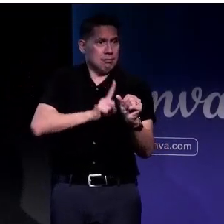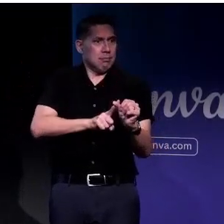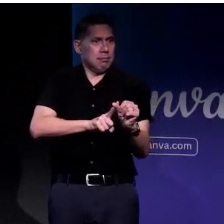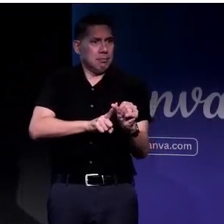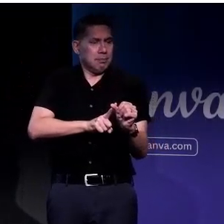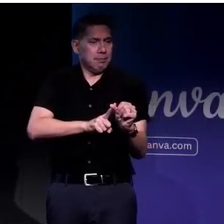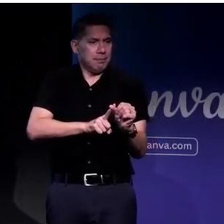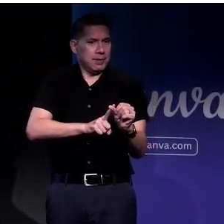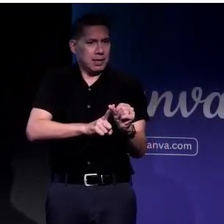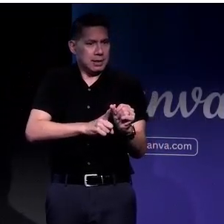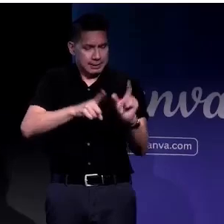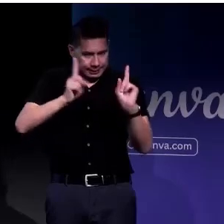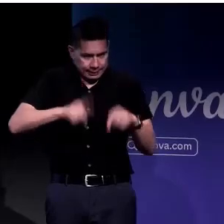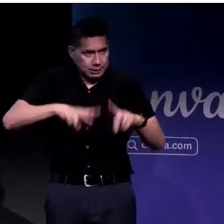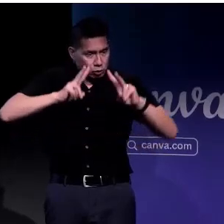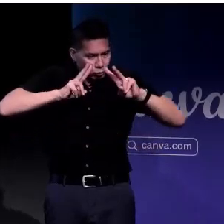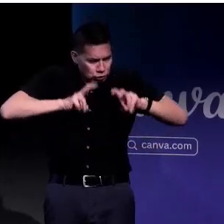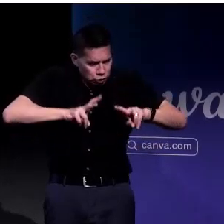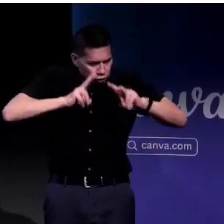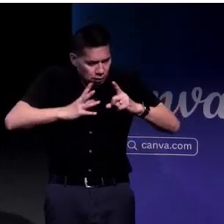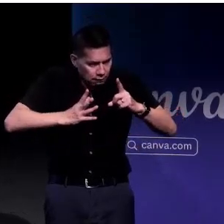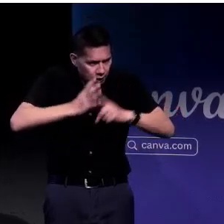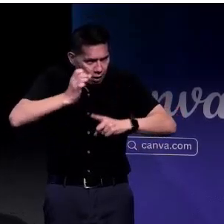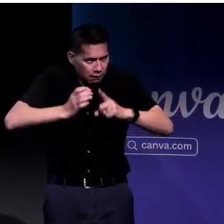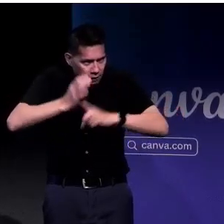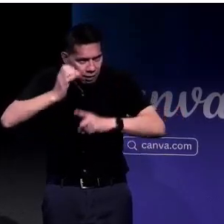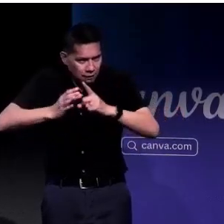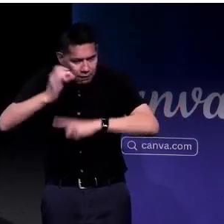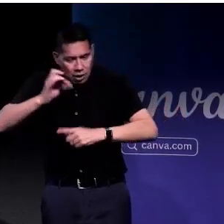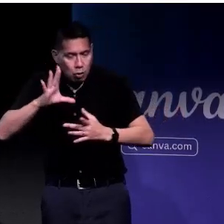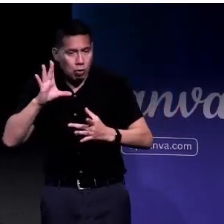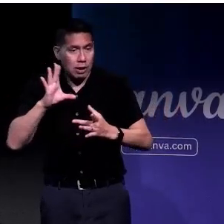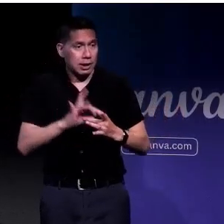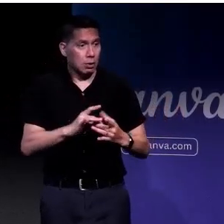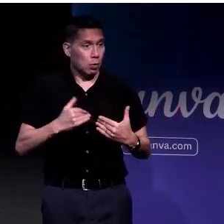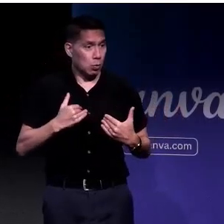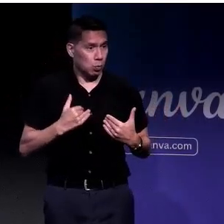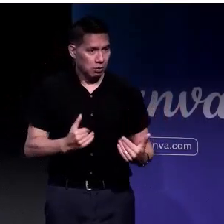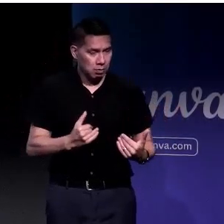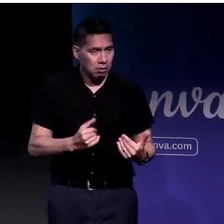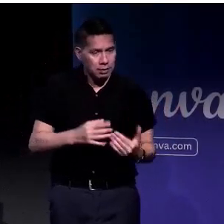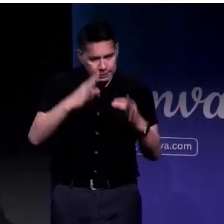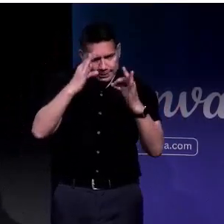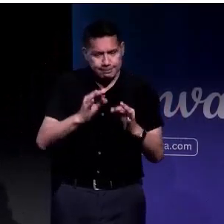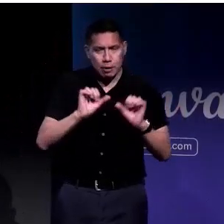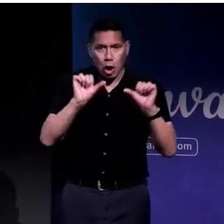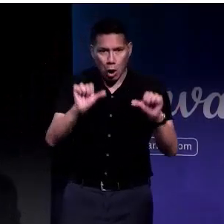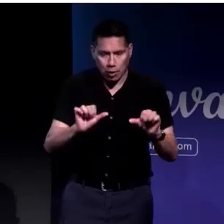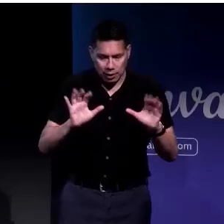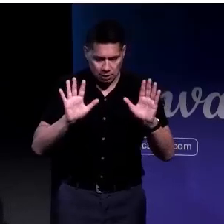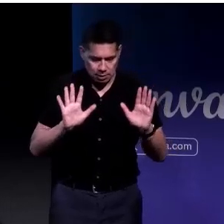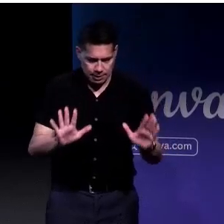research and discovery phase off for ConnectWell and we started to think about, okay, what are we designing here?